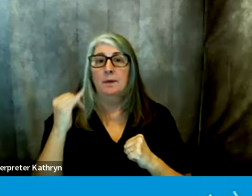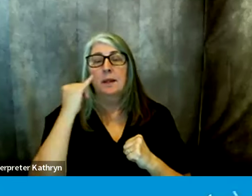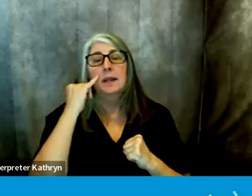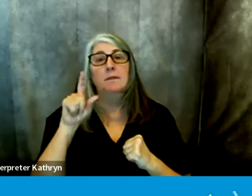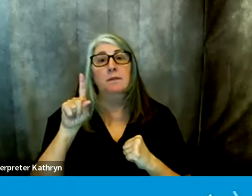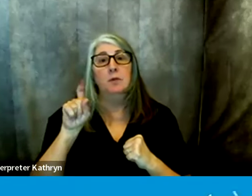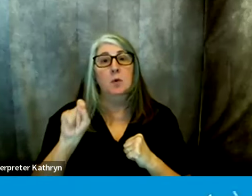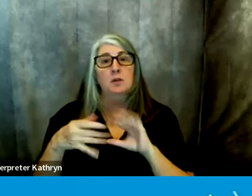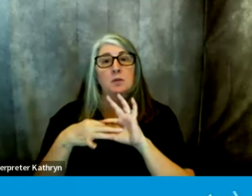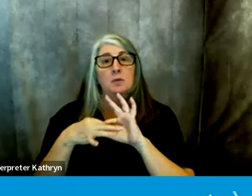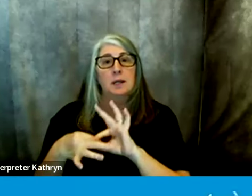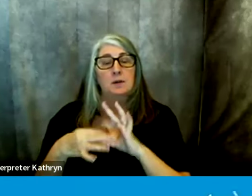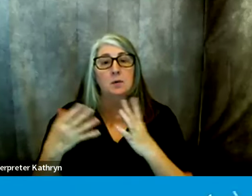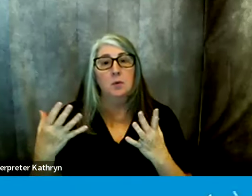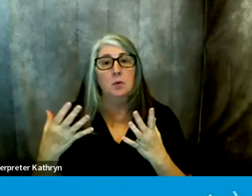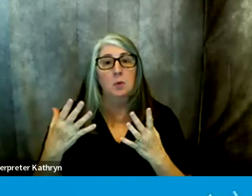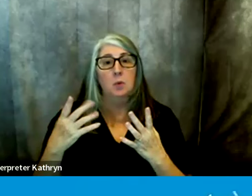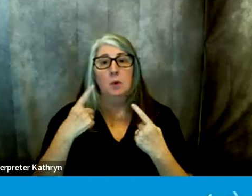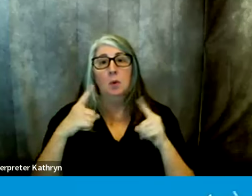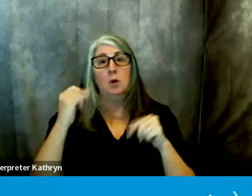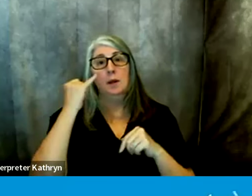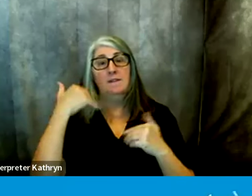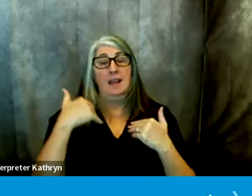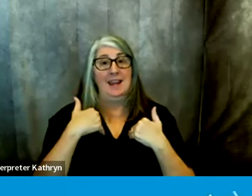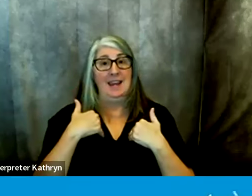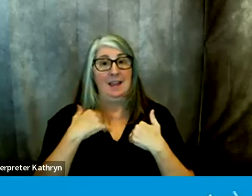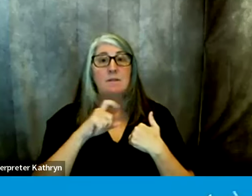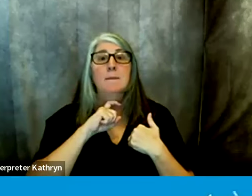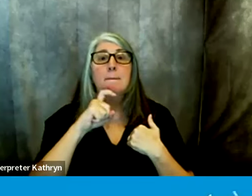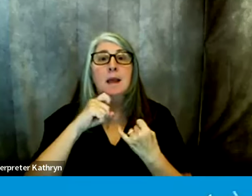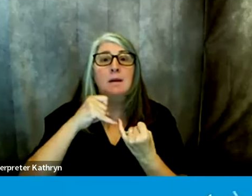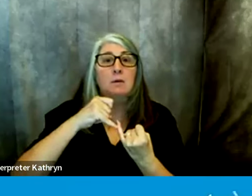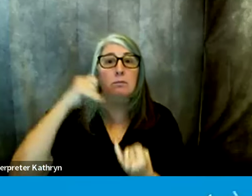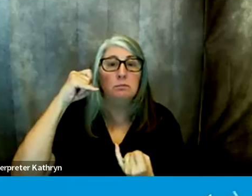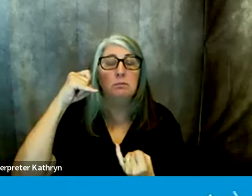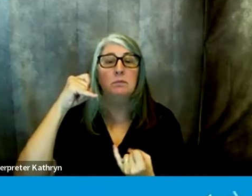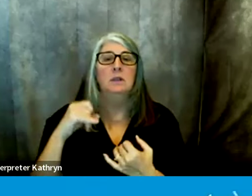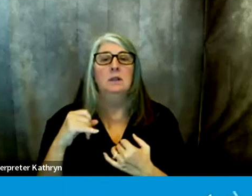would it work if I have hardware in that space, we've worked with those patients